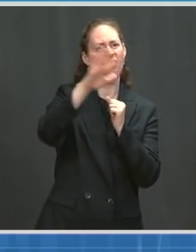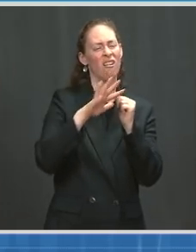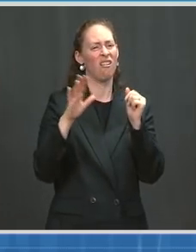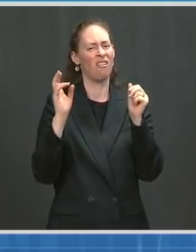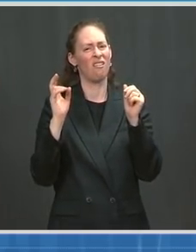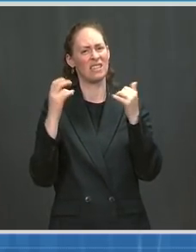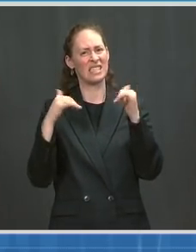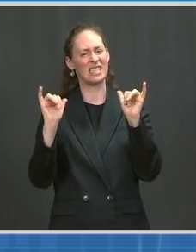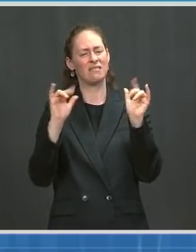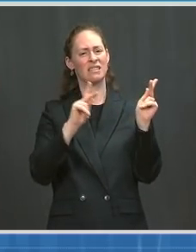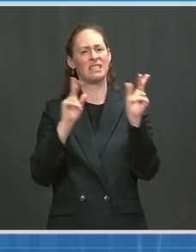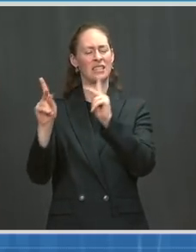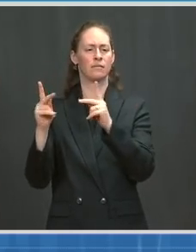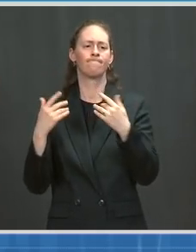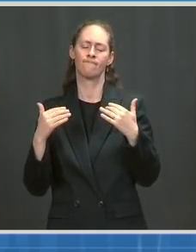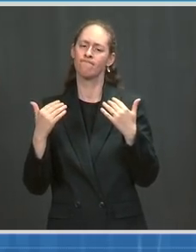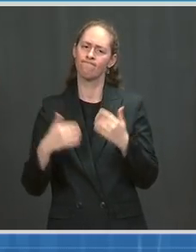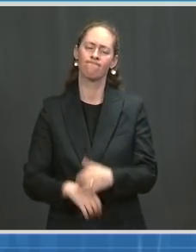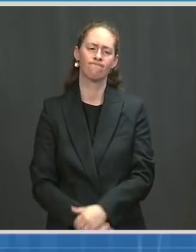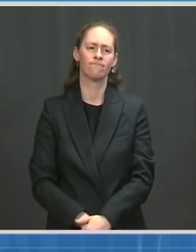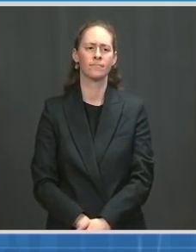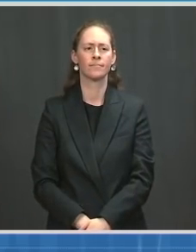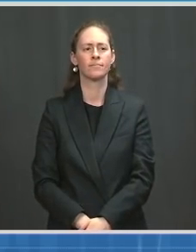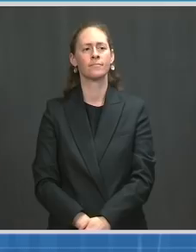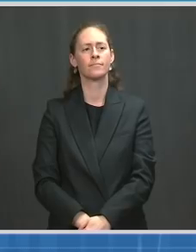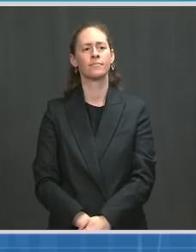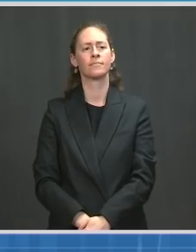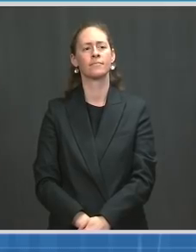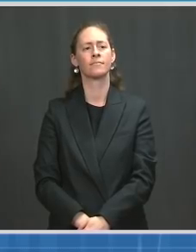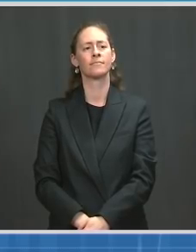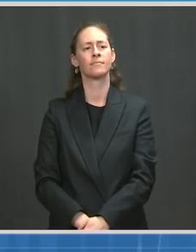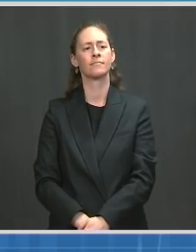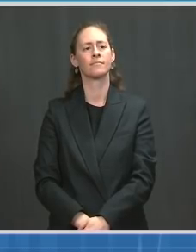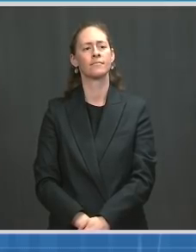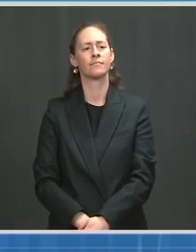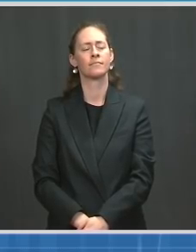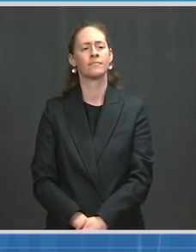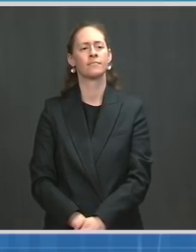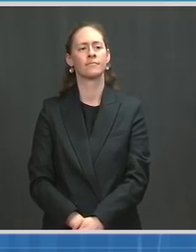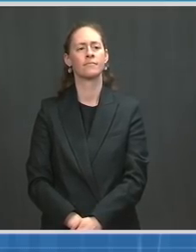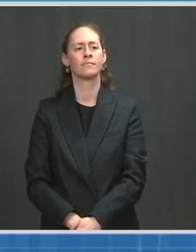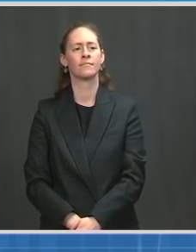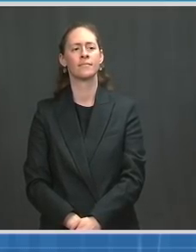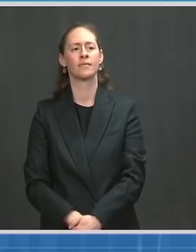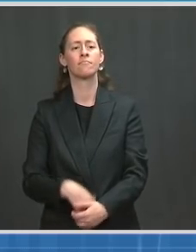those who do not want to get vaccinated as soon as possible -- it turns out here, too, access is an issue.